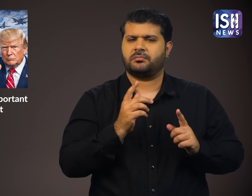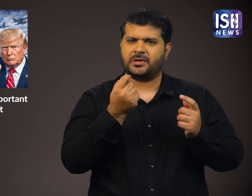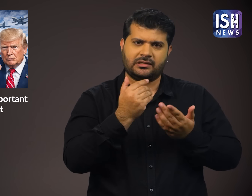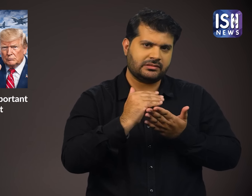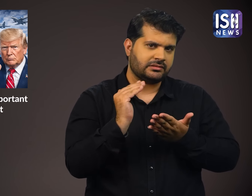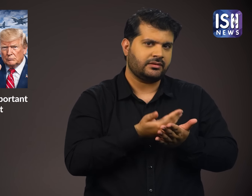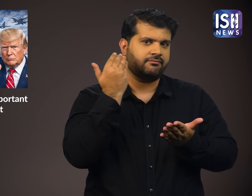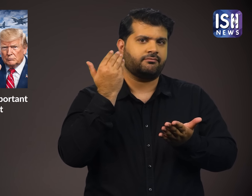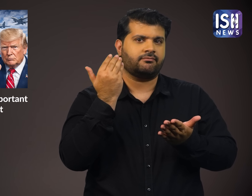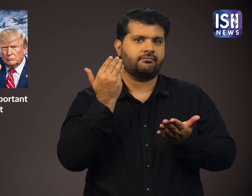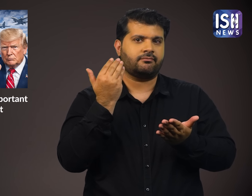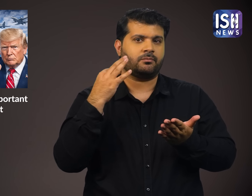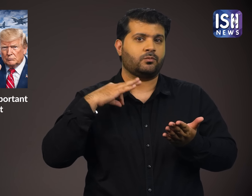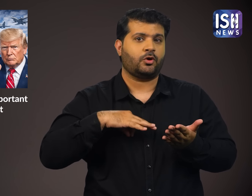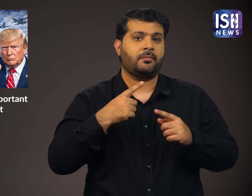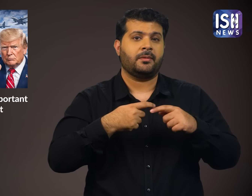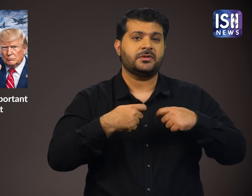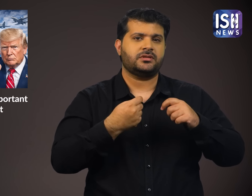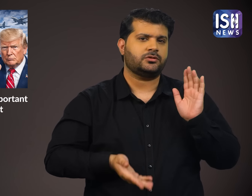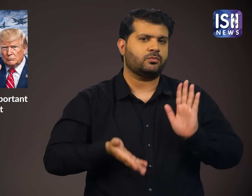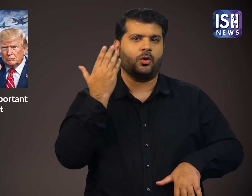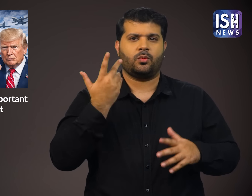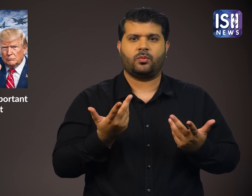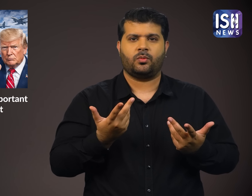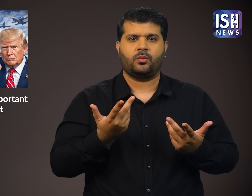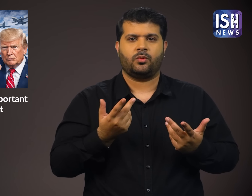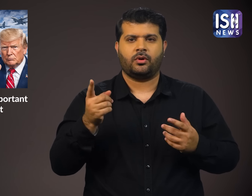and save money while create more business opportunities.